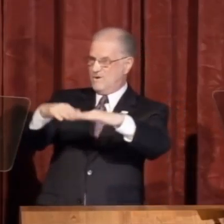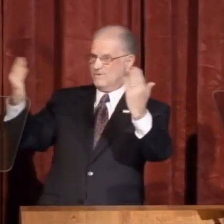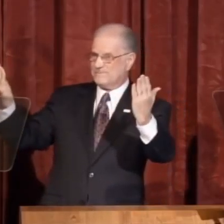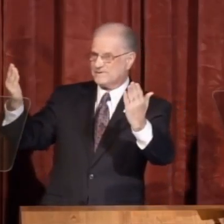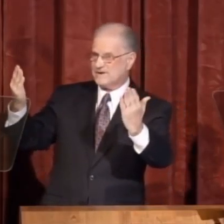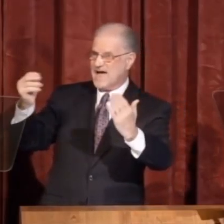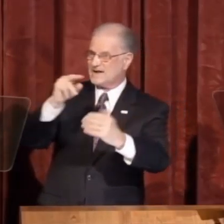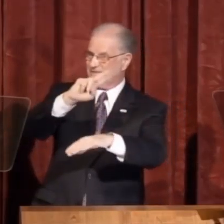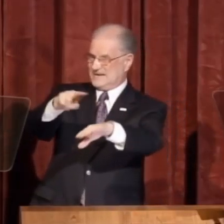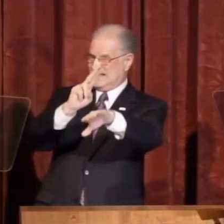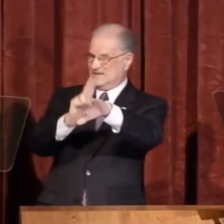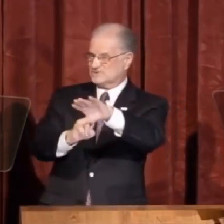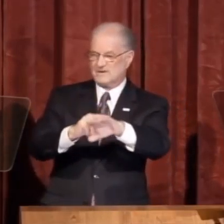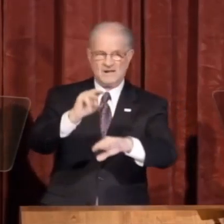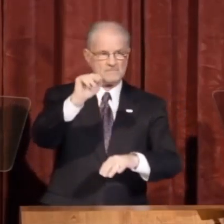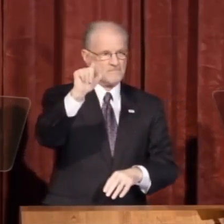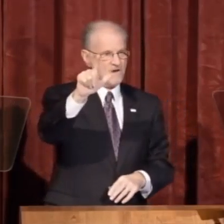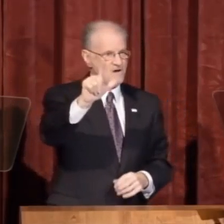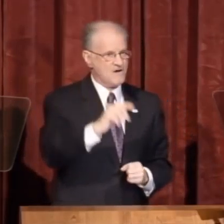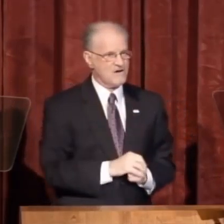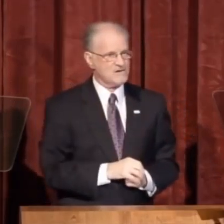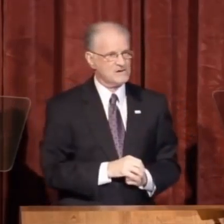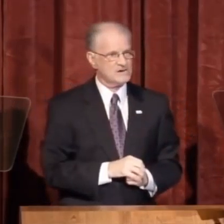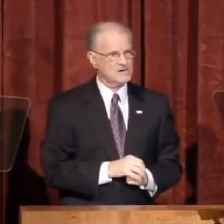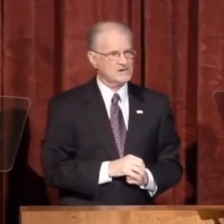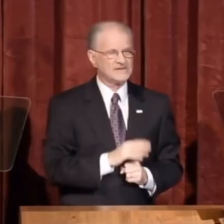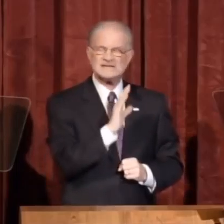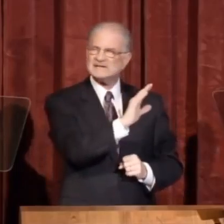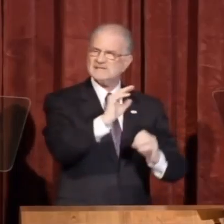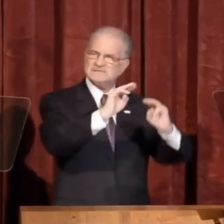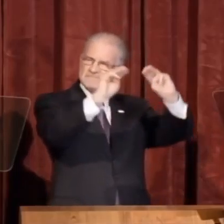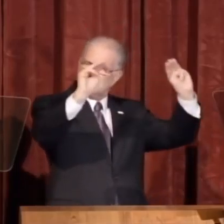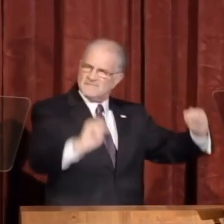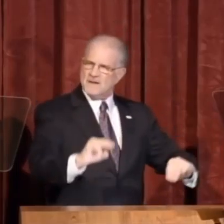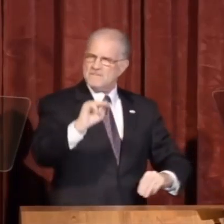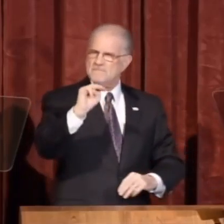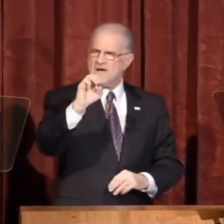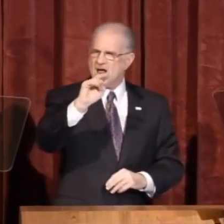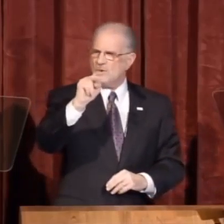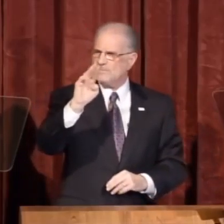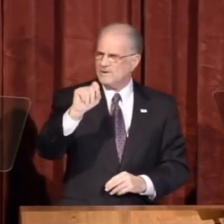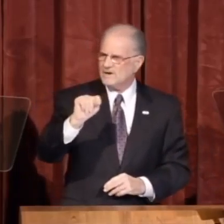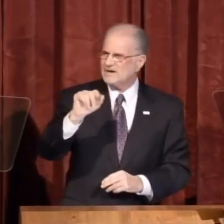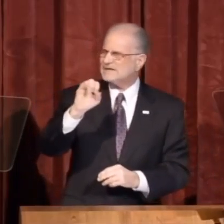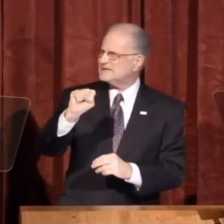It promotes analytical and critical thinking.